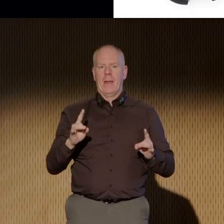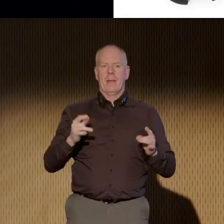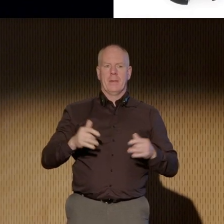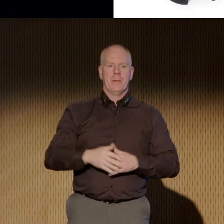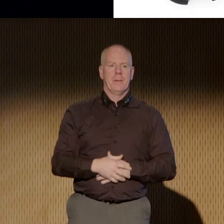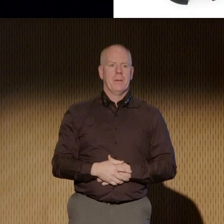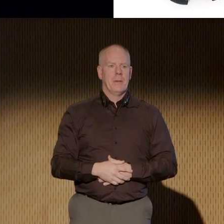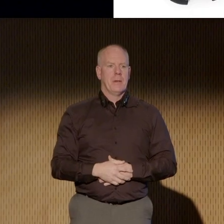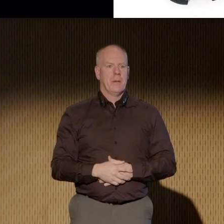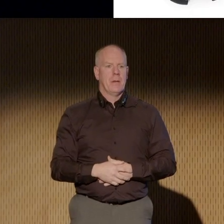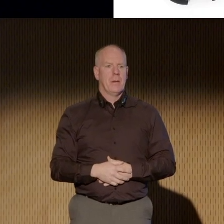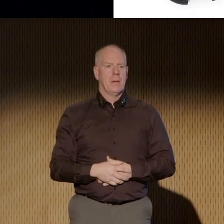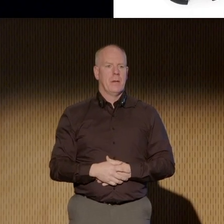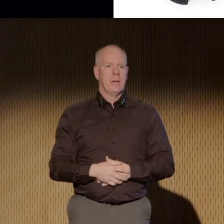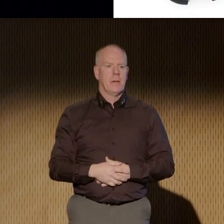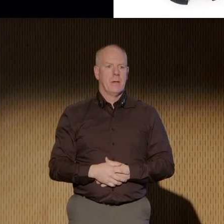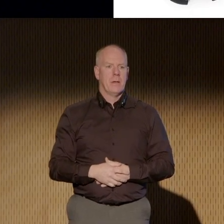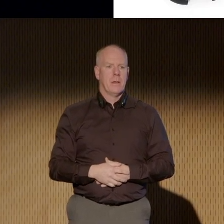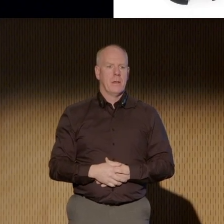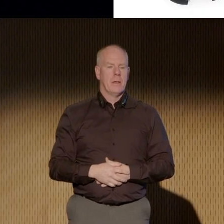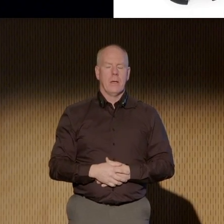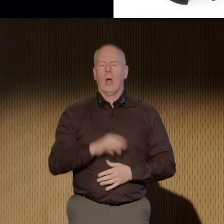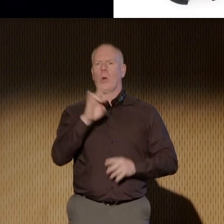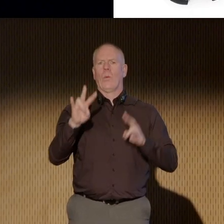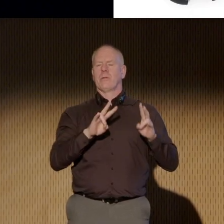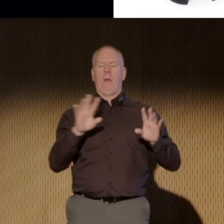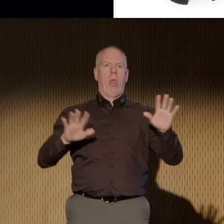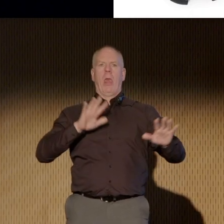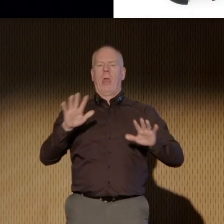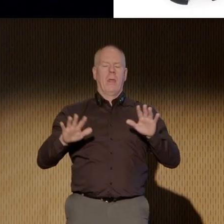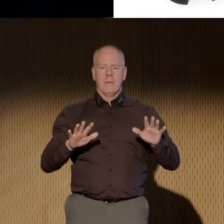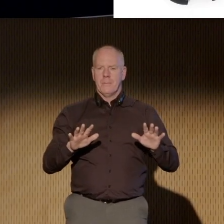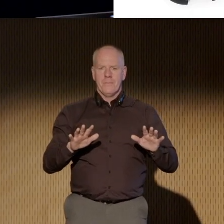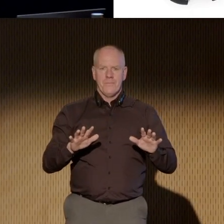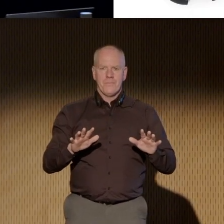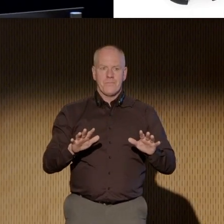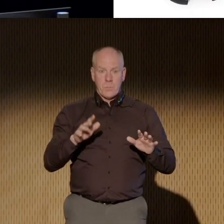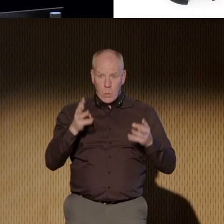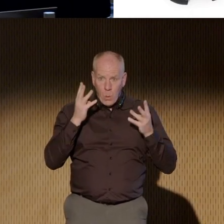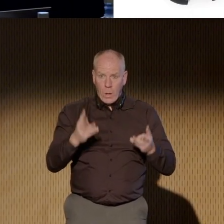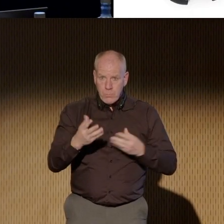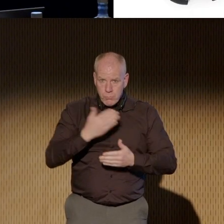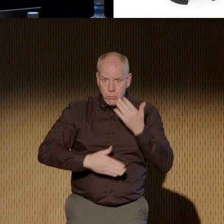perfect. I'm sorry, what was the question again? Yes, so did you want to talk a little